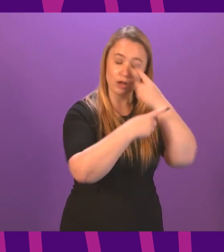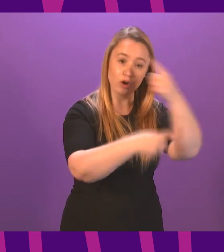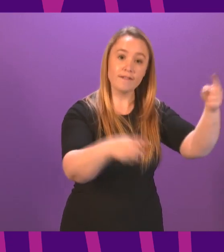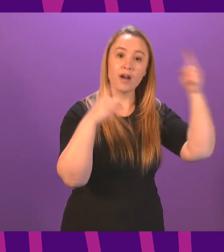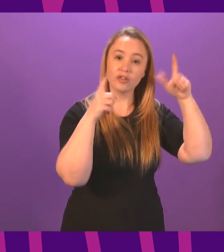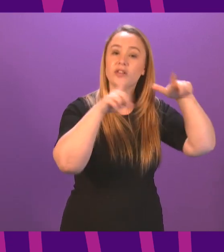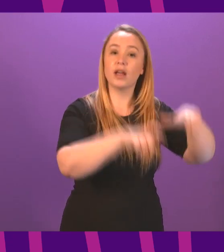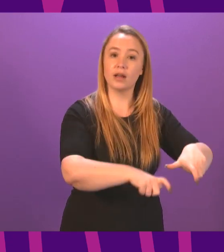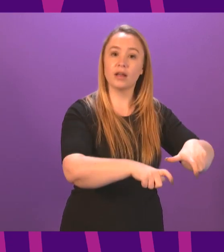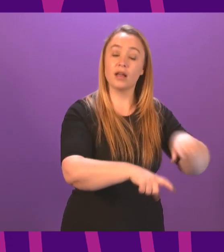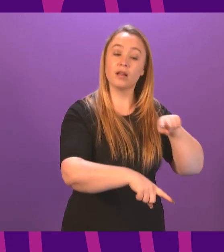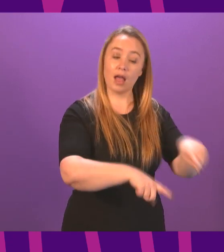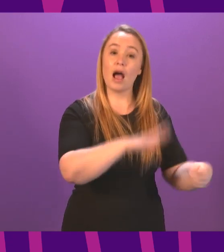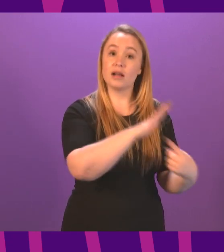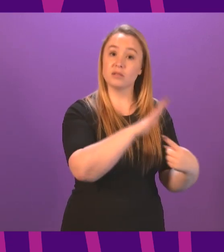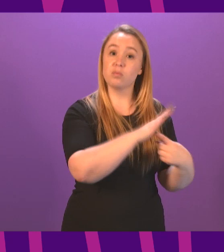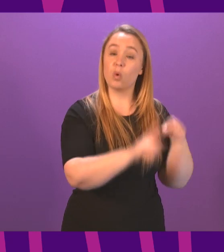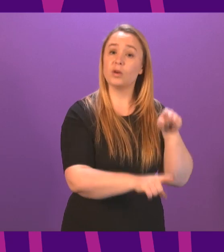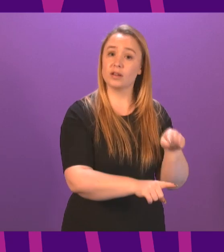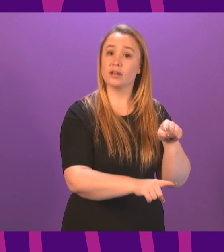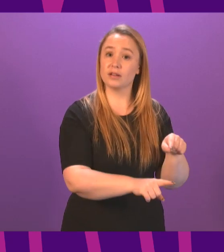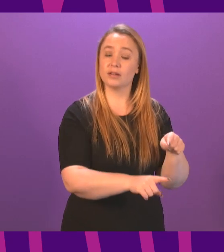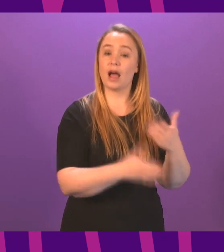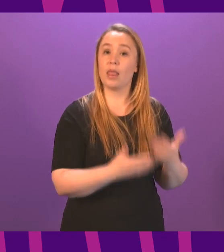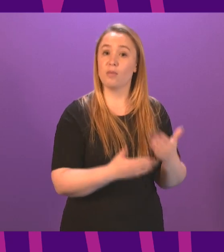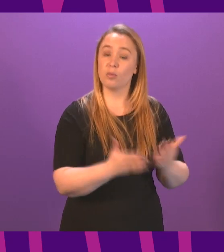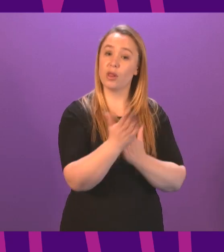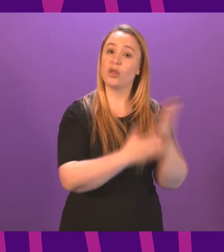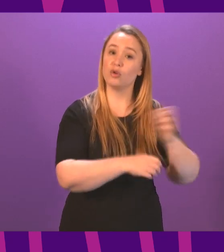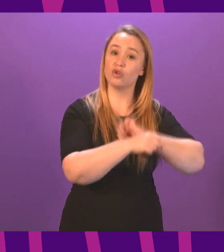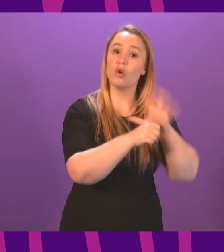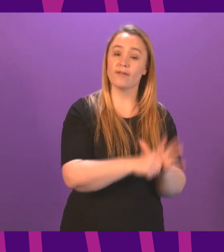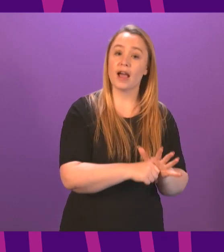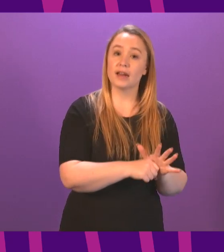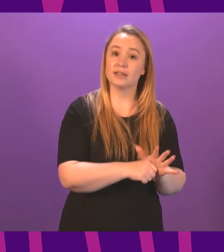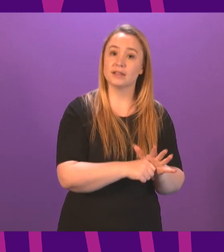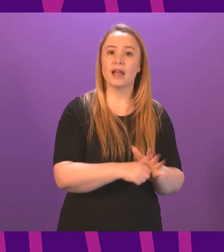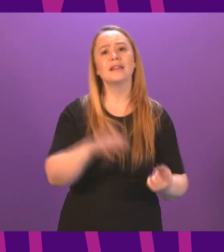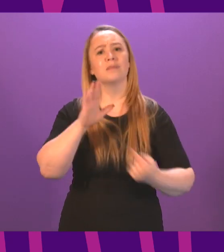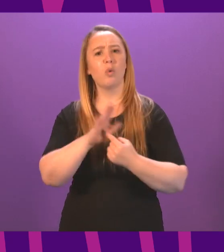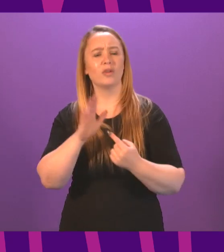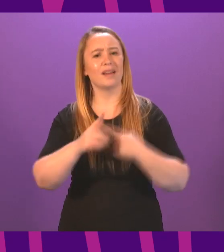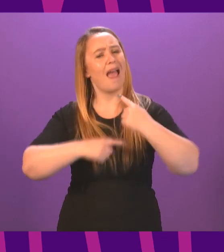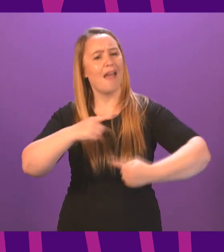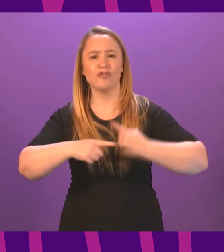every year, even during normal times, and it is particularly important during the pandemic.